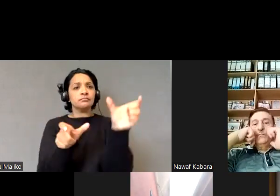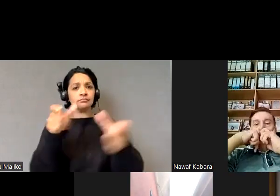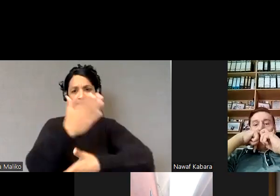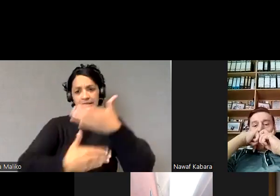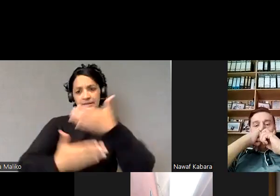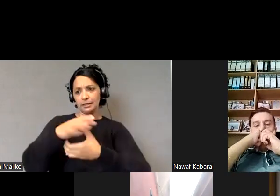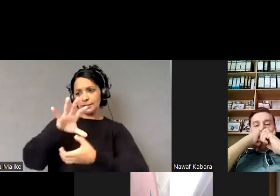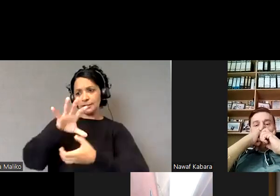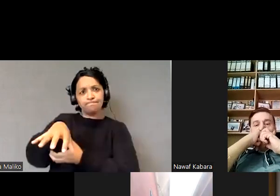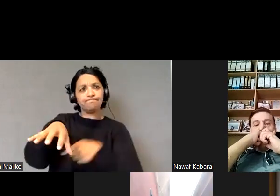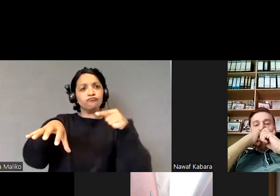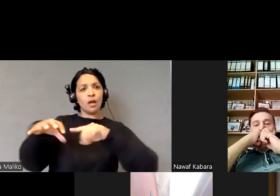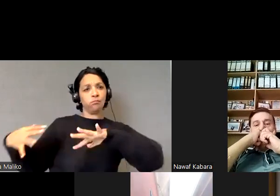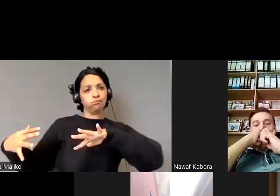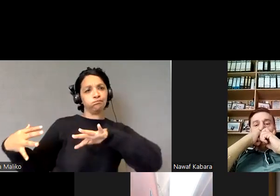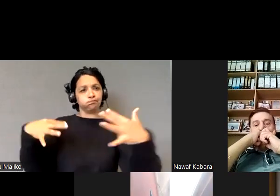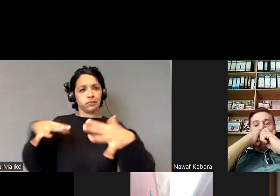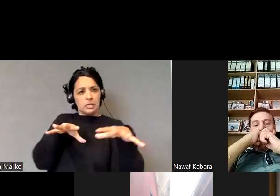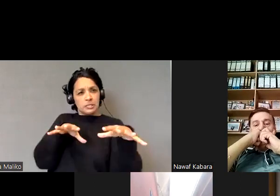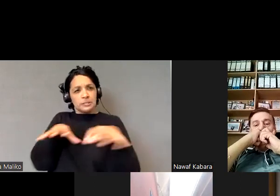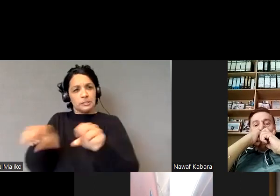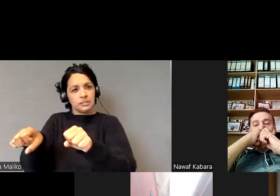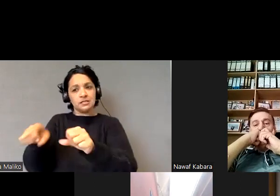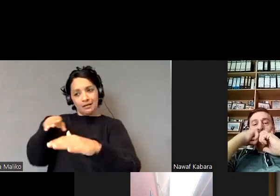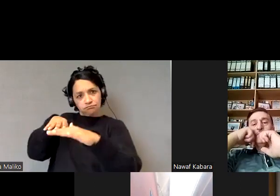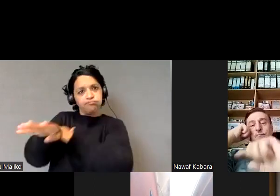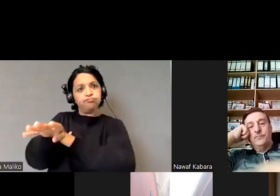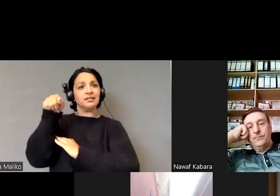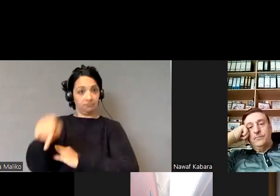disabilities in the context of the war and aggression by Russia against Ukraine.